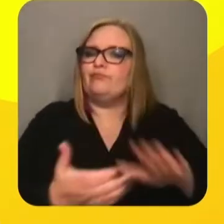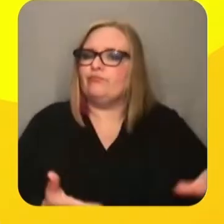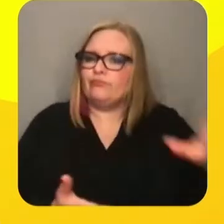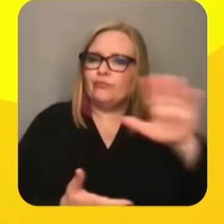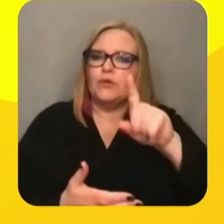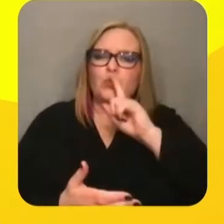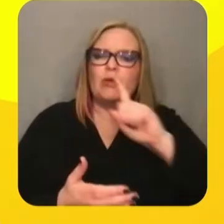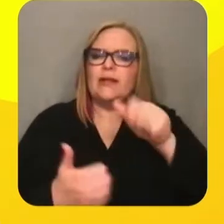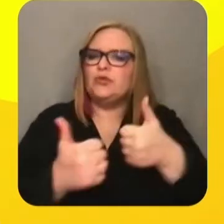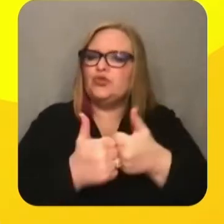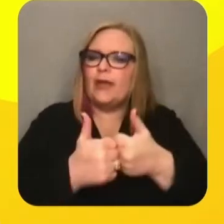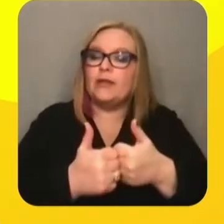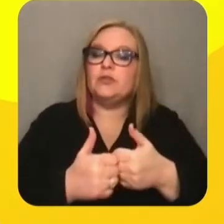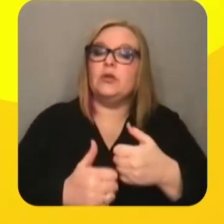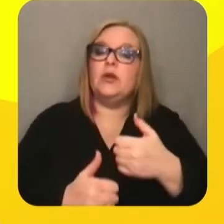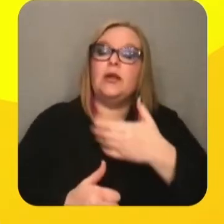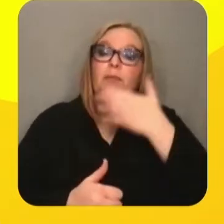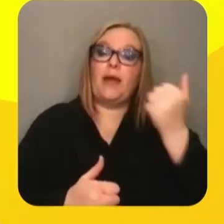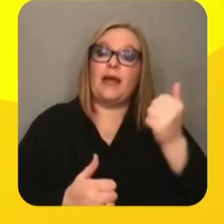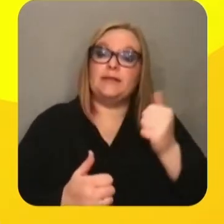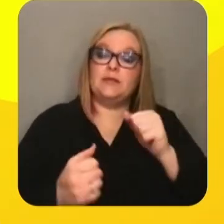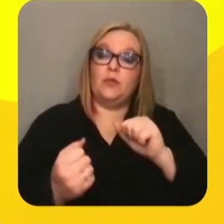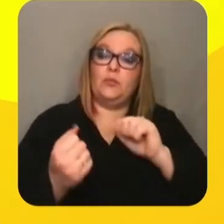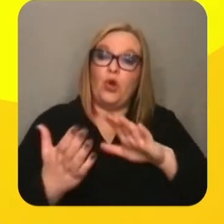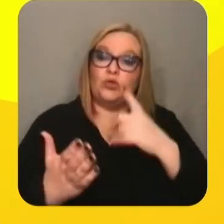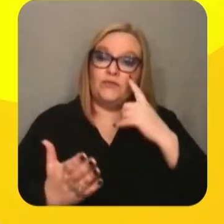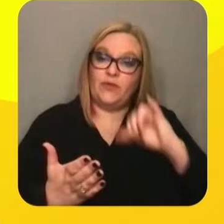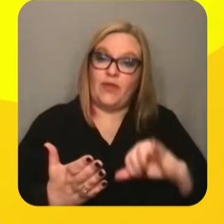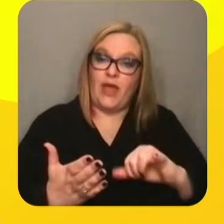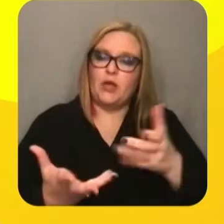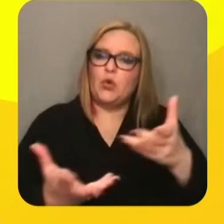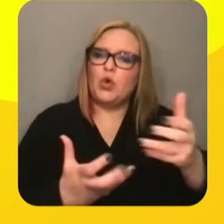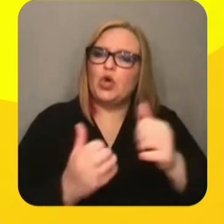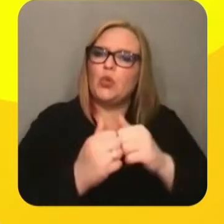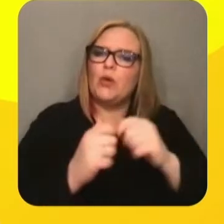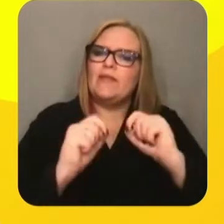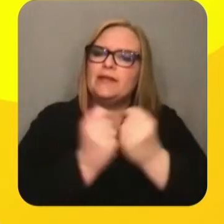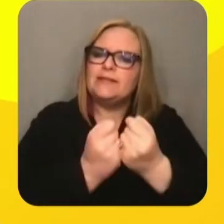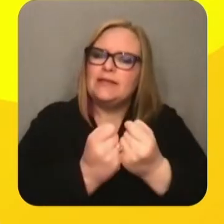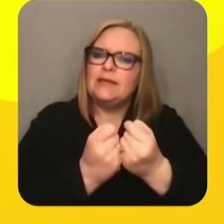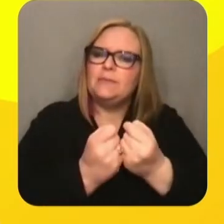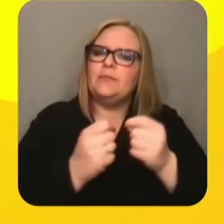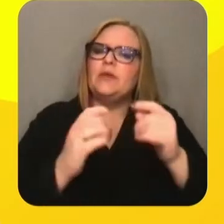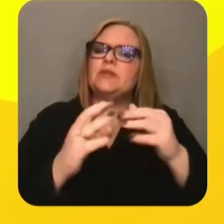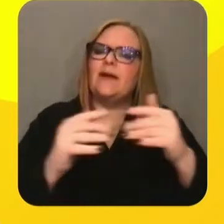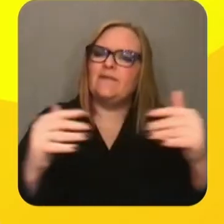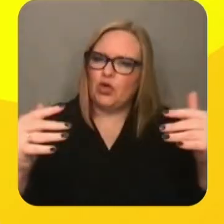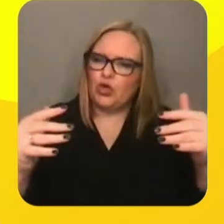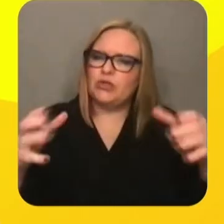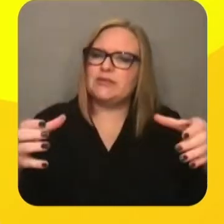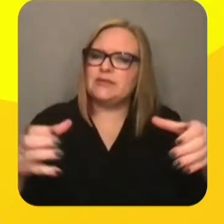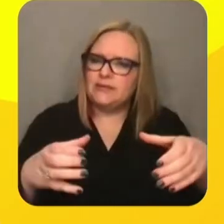And one of the best ways to do that is to work with a team that's really diverse and also is able to empathize with people